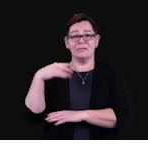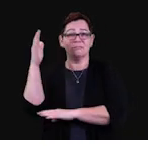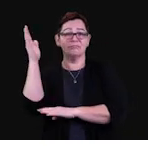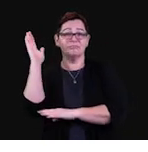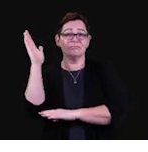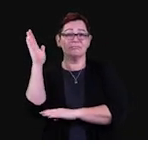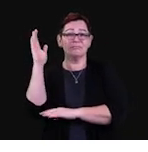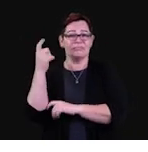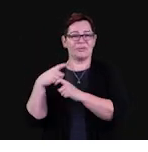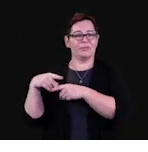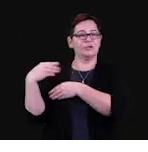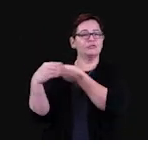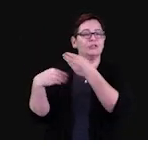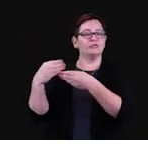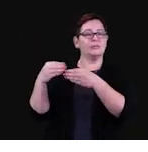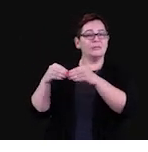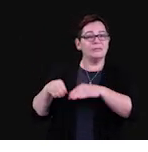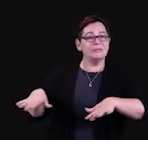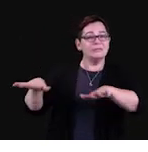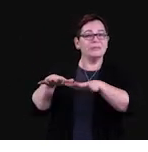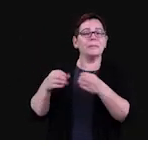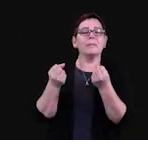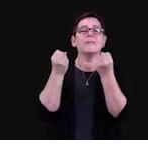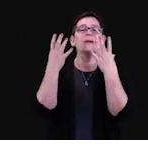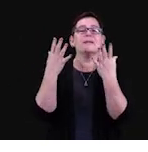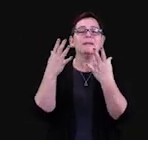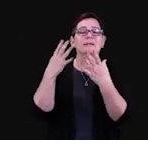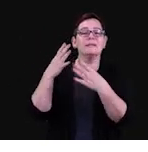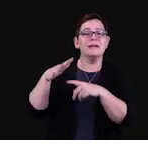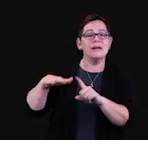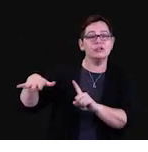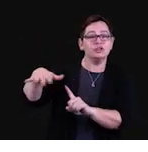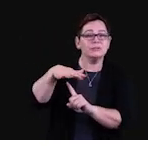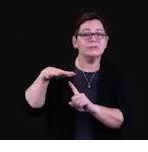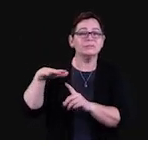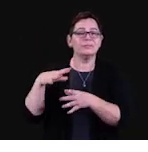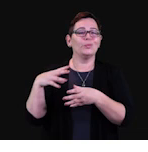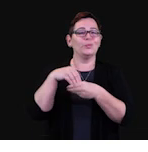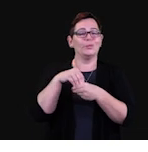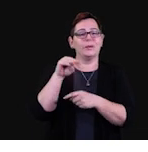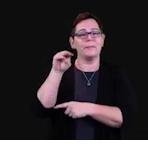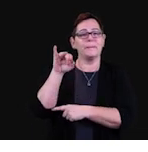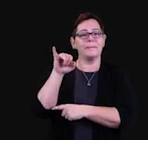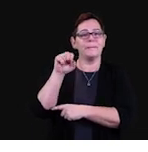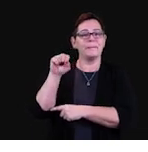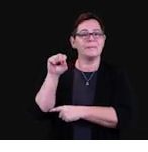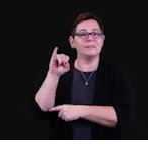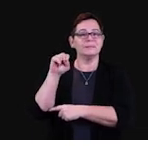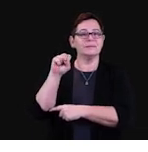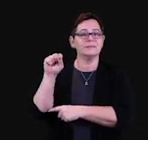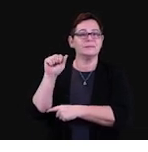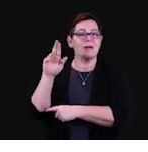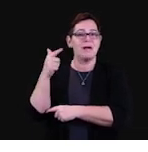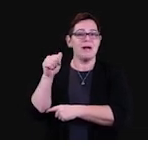of the Credit, the Anishnabeg, the Chippewa, the Haudenosaunee and the Wendat peoples